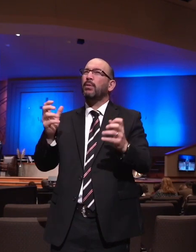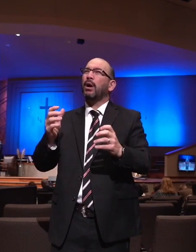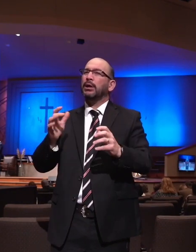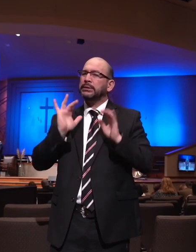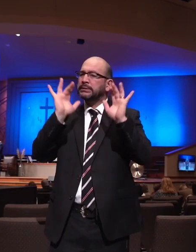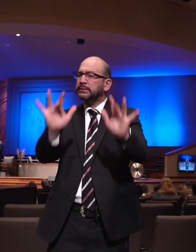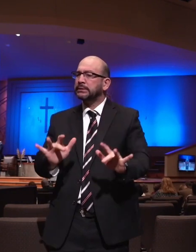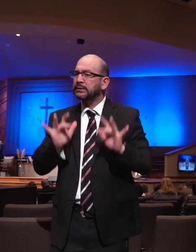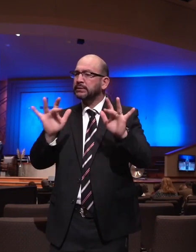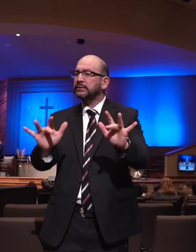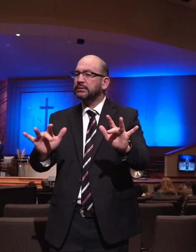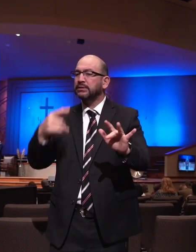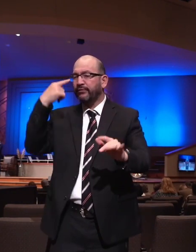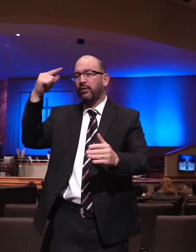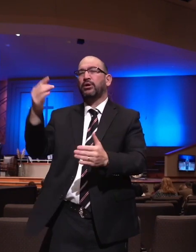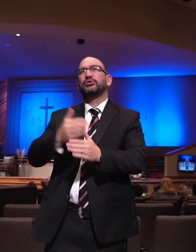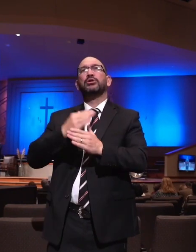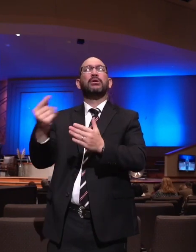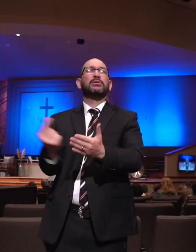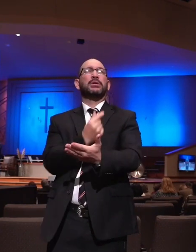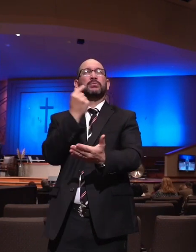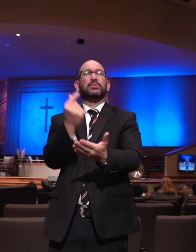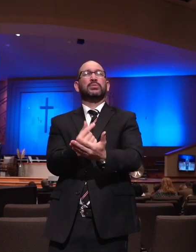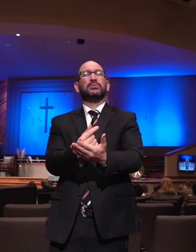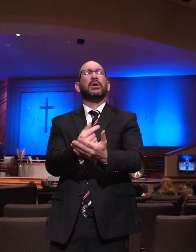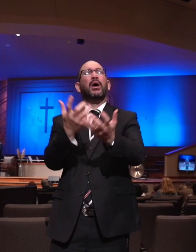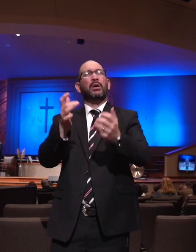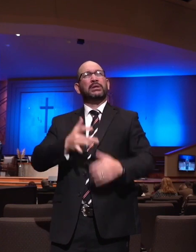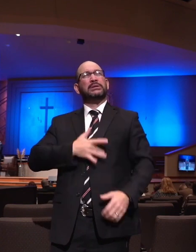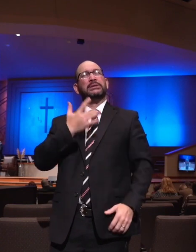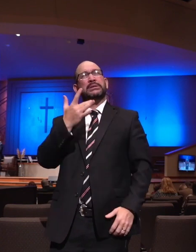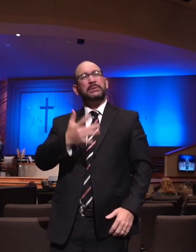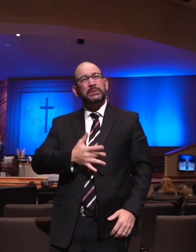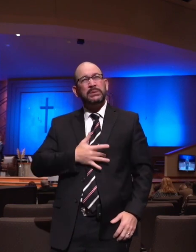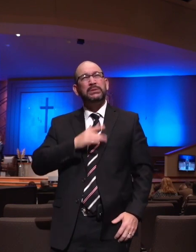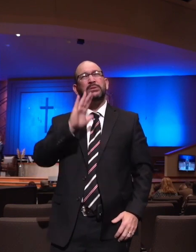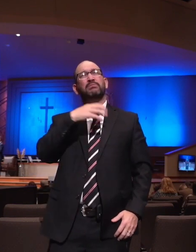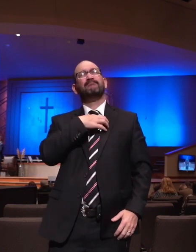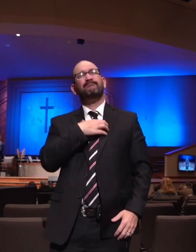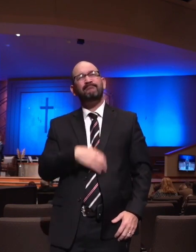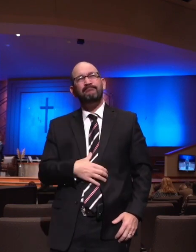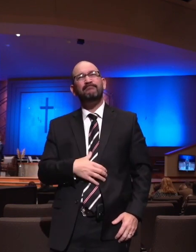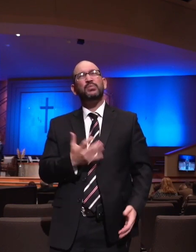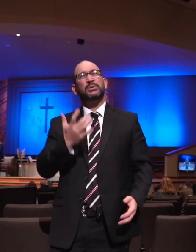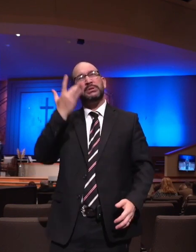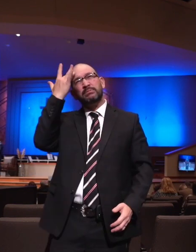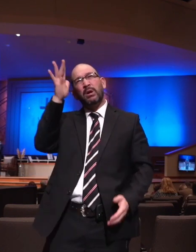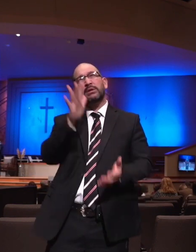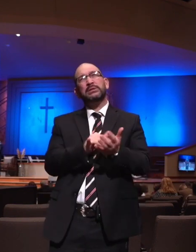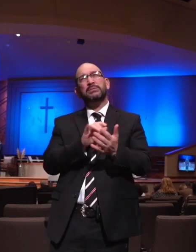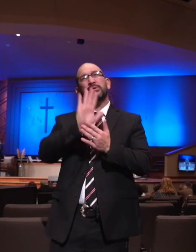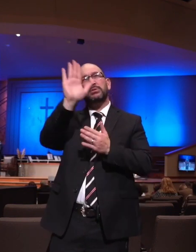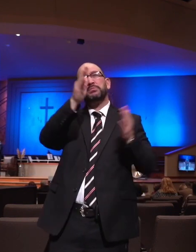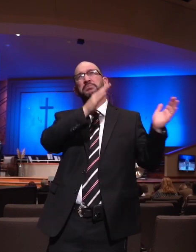so therefore I can share I want to become sensitive I want to be smart I want to be surrendered and I'm going to believe